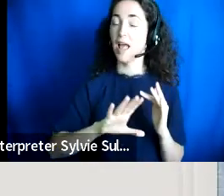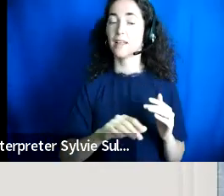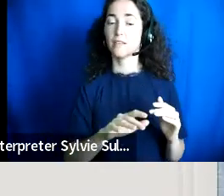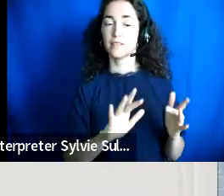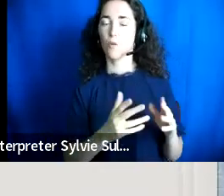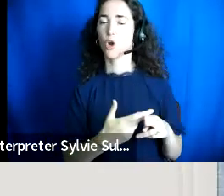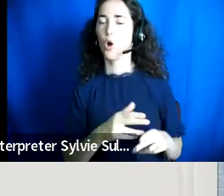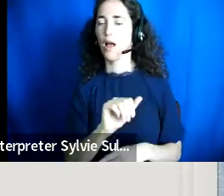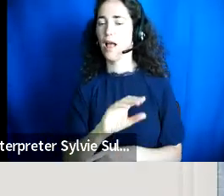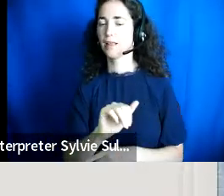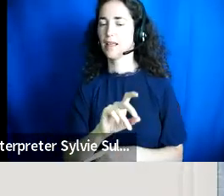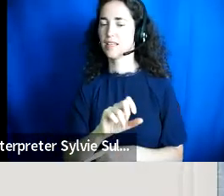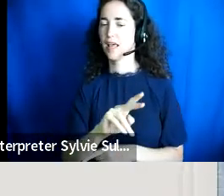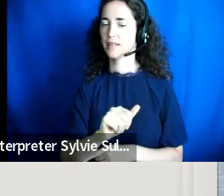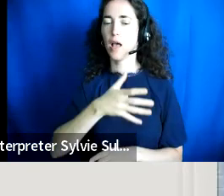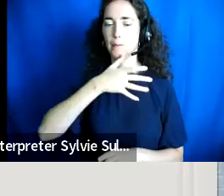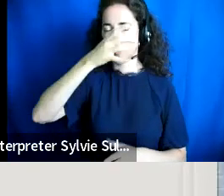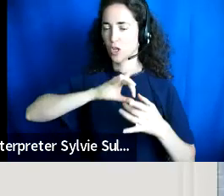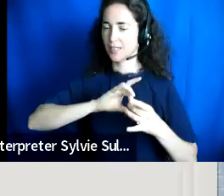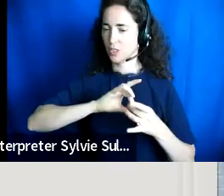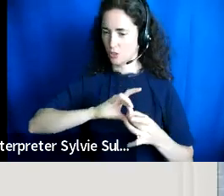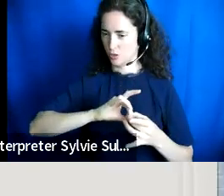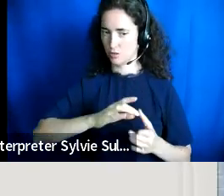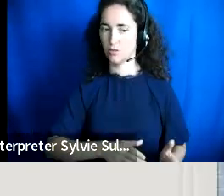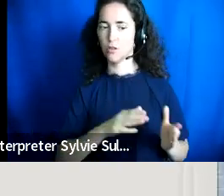Yeah, Louisiana used leadership forum and what's next.